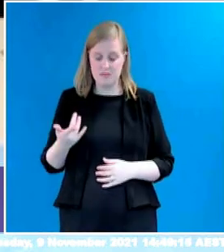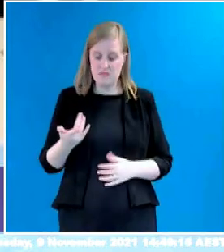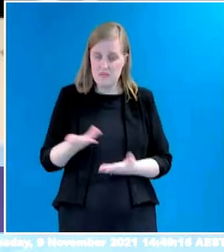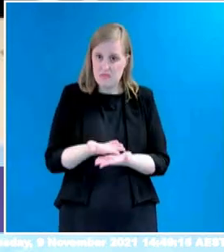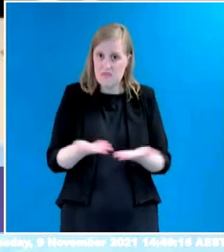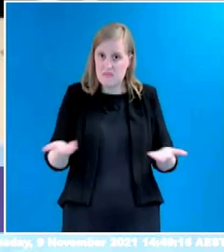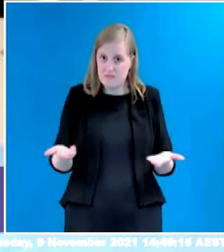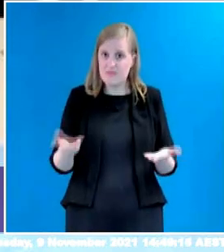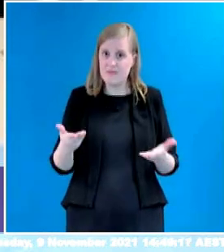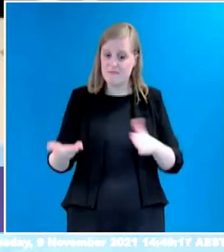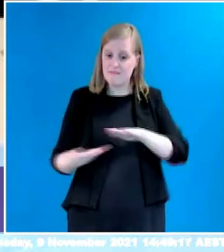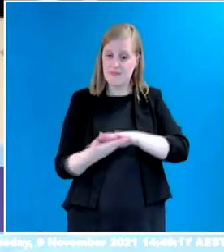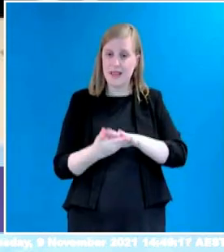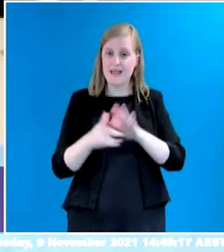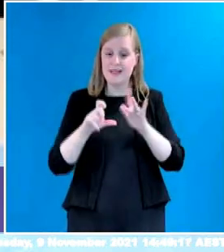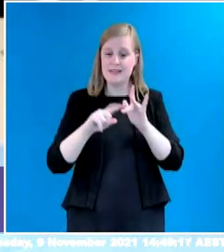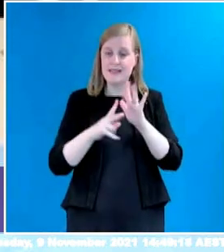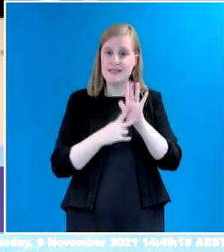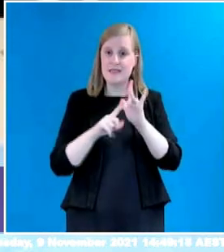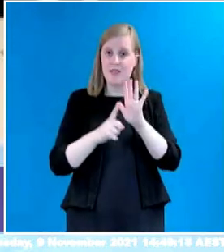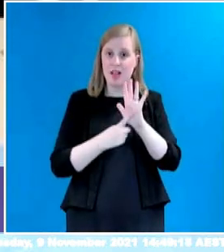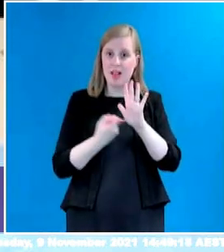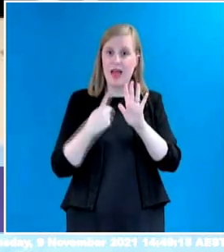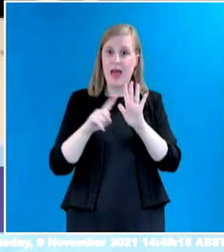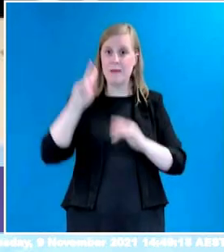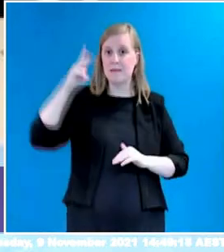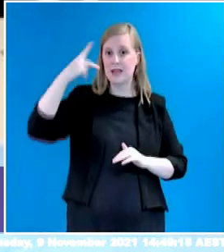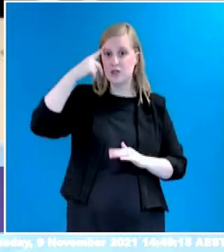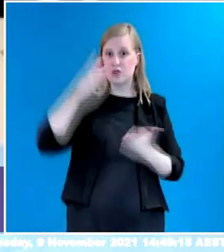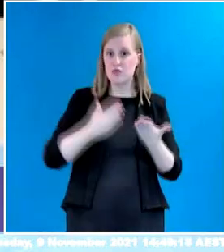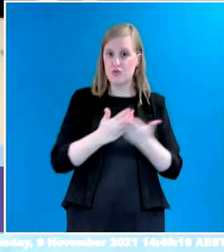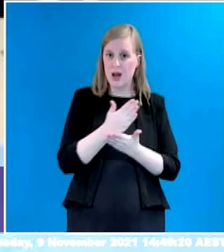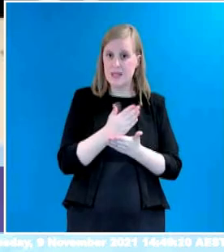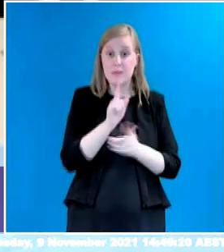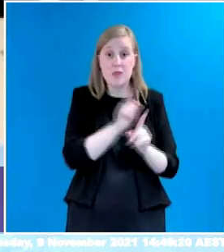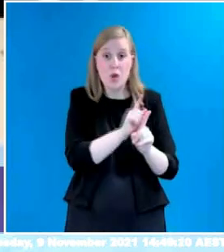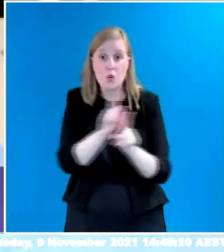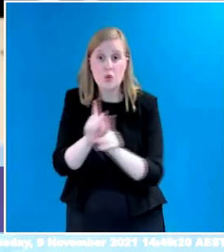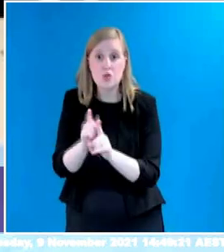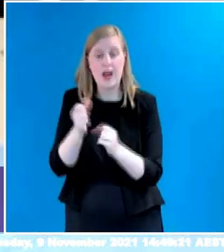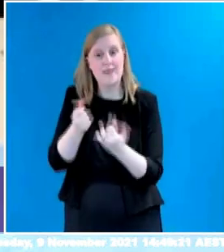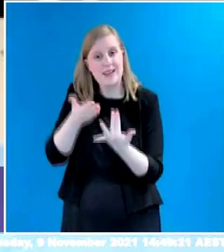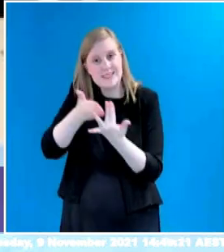accessibility provisions within those rights which require recognition that